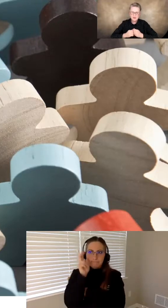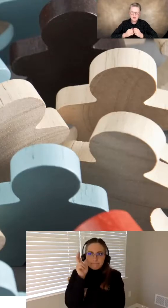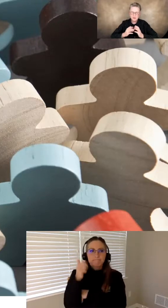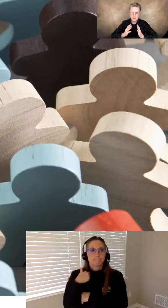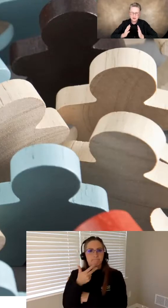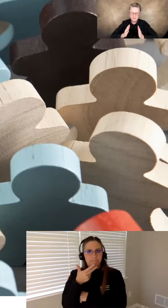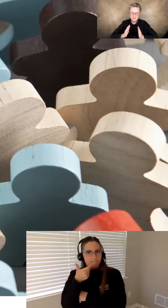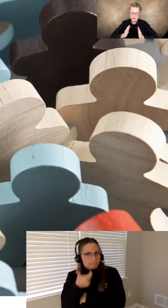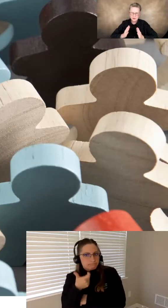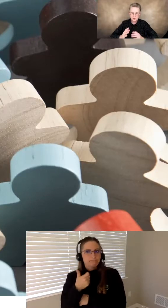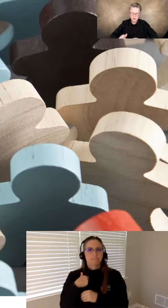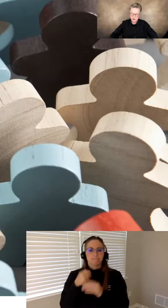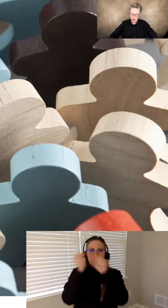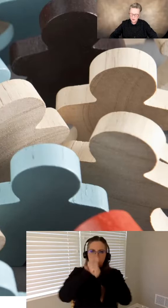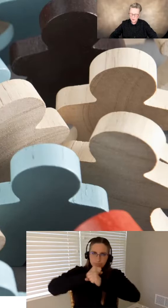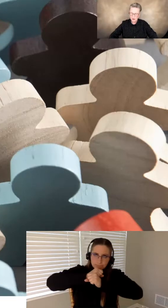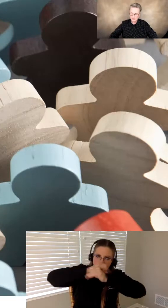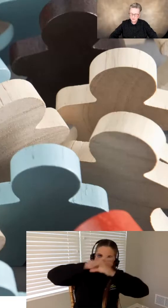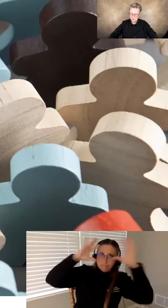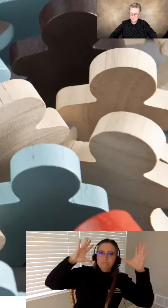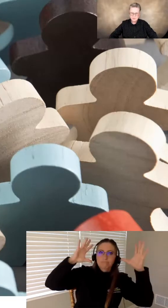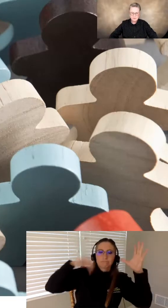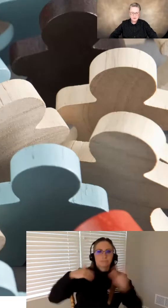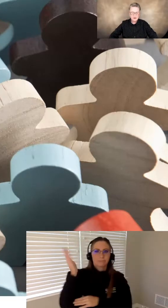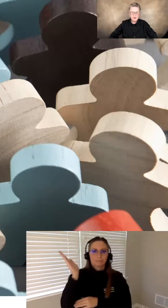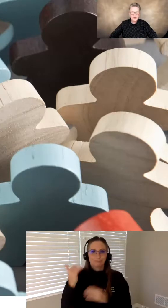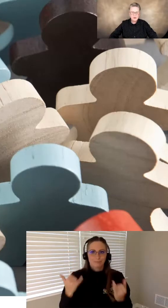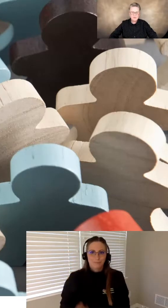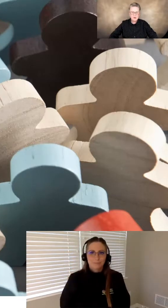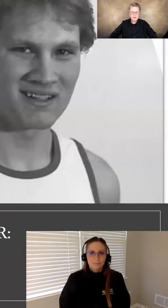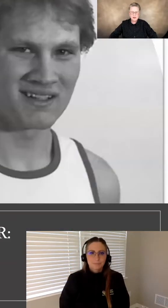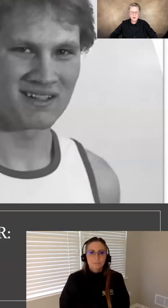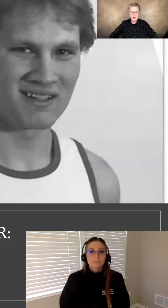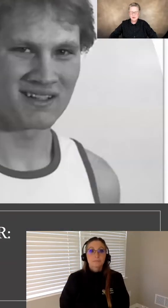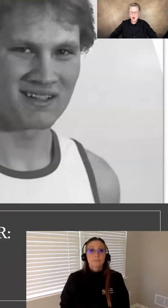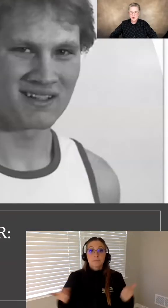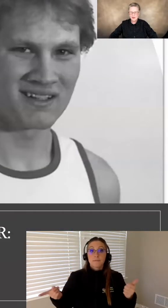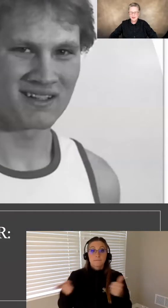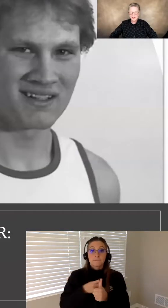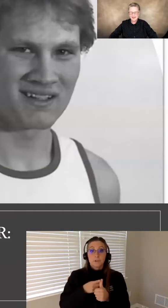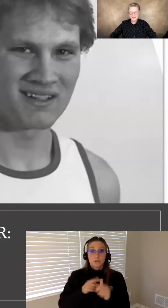to really envision what we're talking about so the first thing I want to start with is